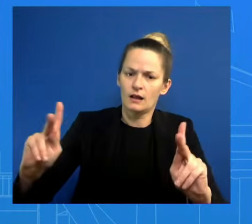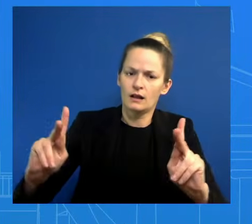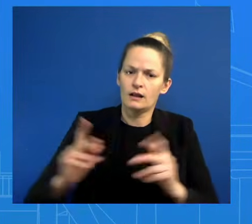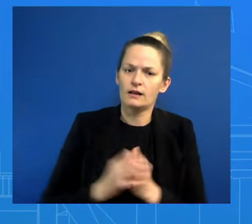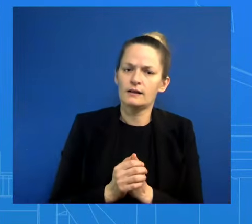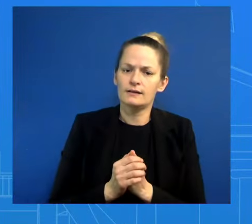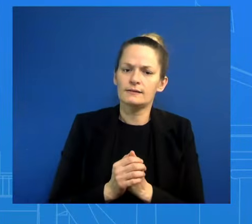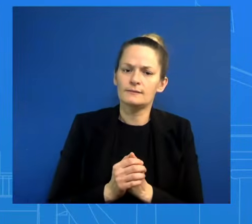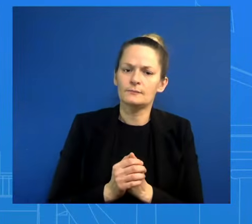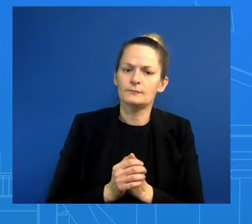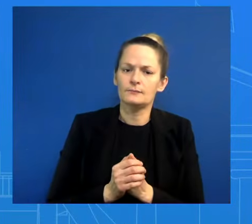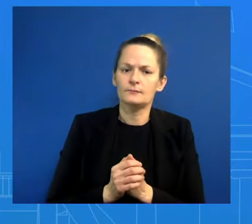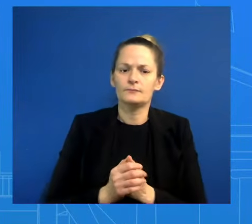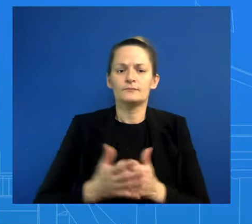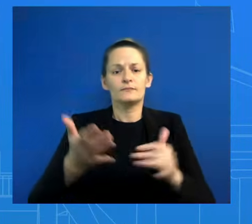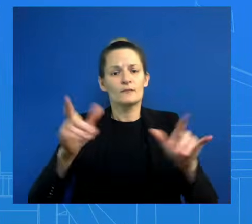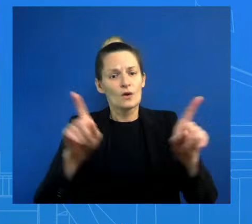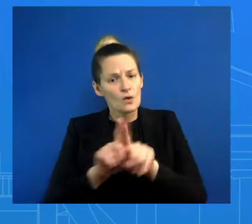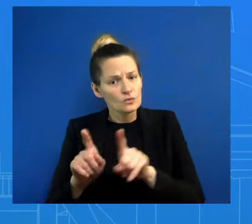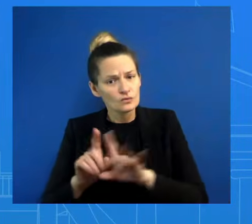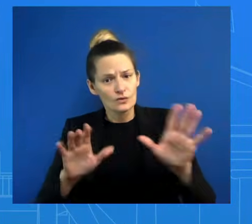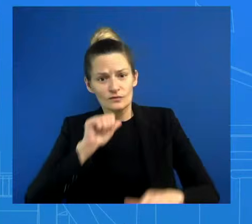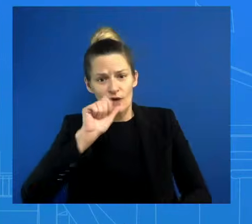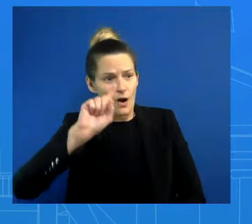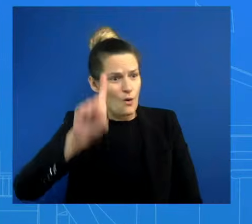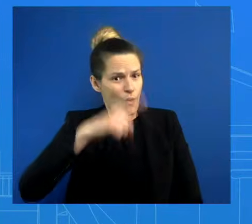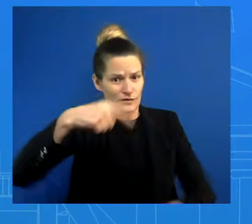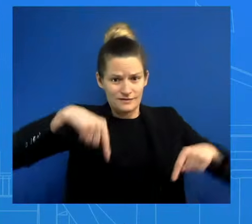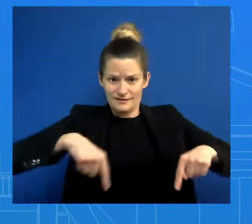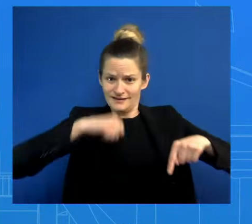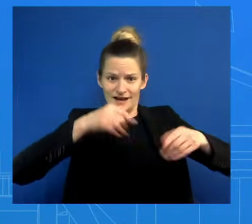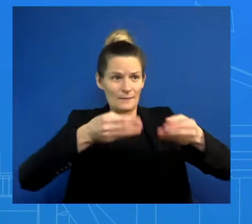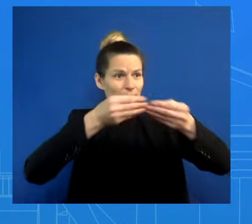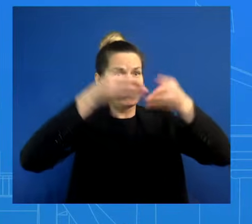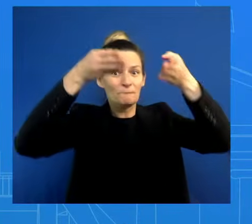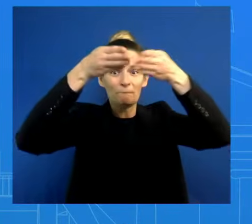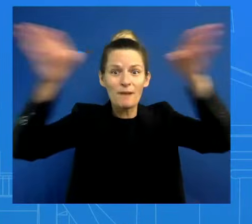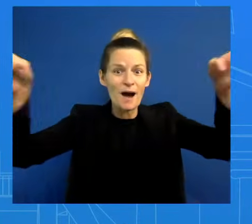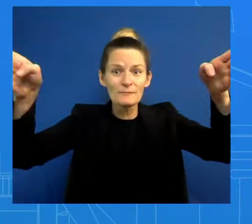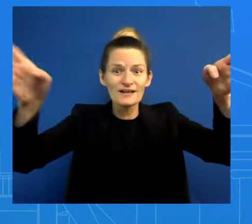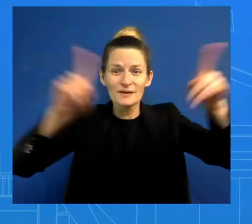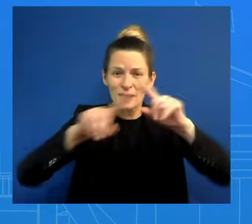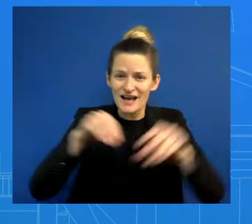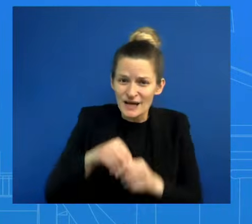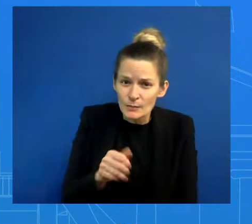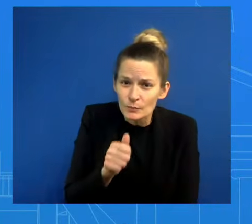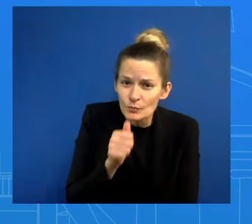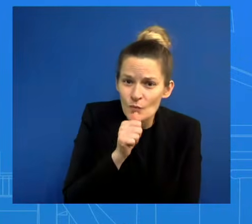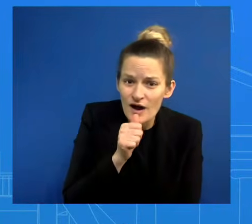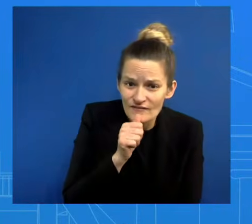We will stand with Iranian civilians as they are fighting for their basic freedom, their --